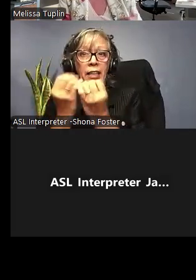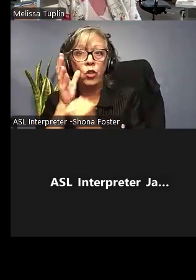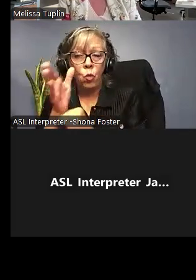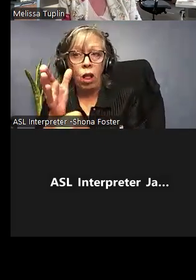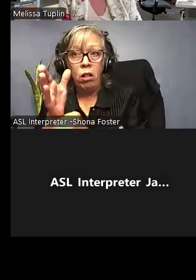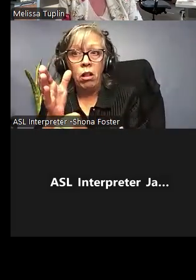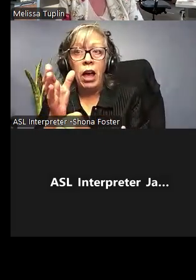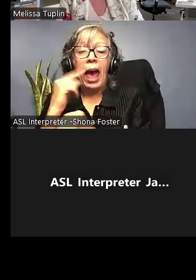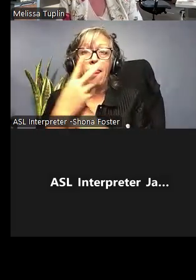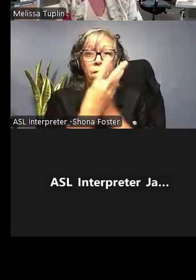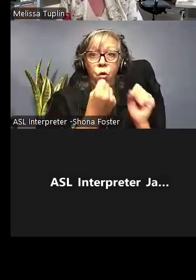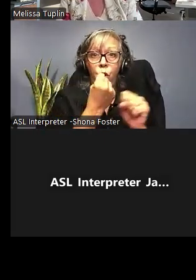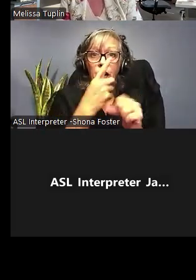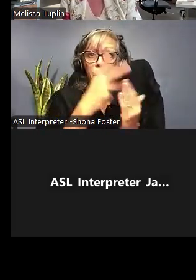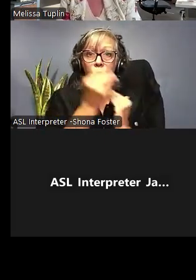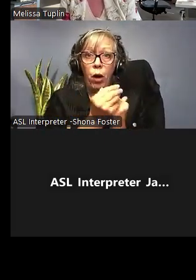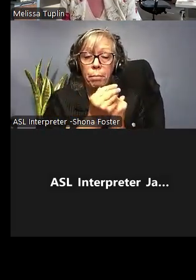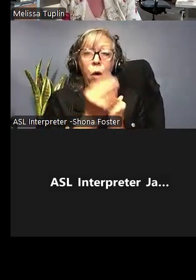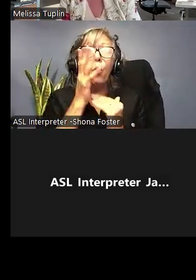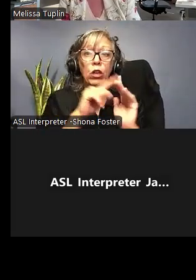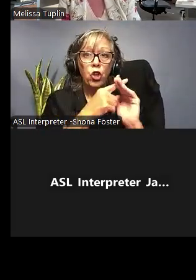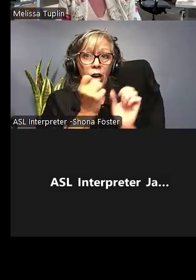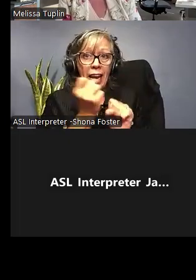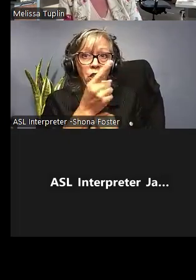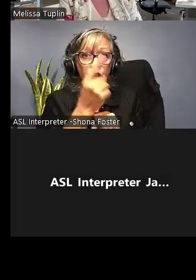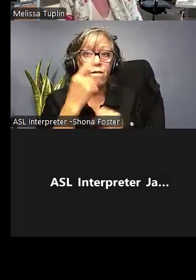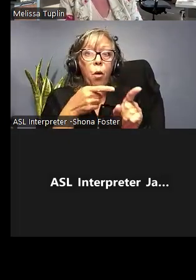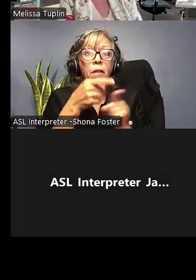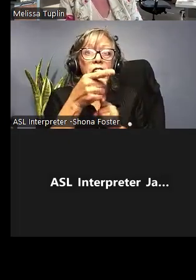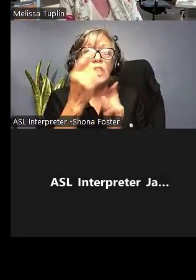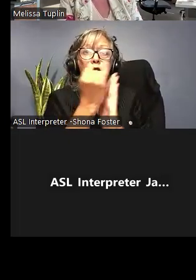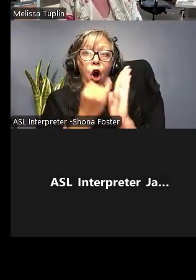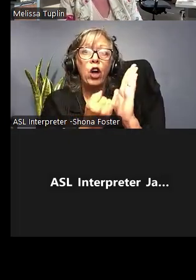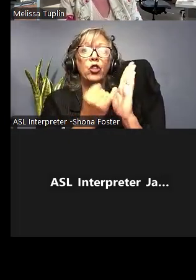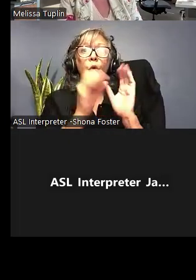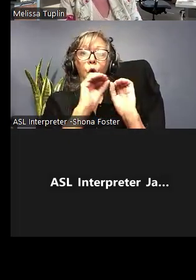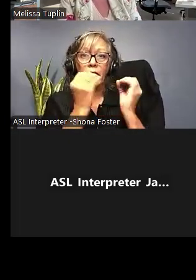four-year program that will launch next year for Professional Arts Organizations will come with